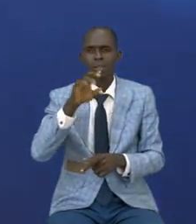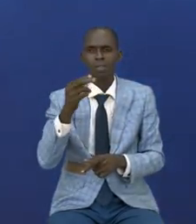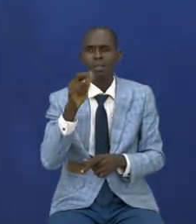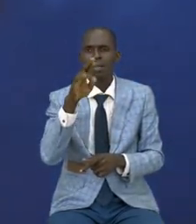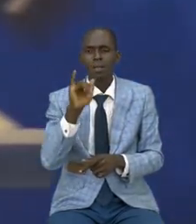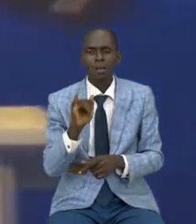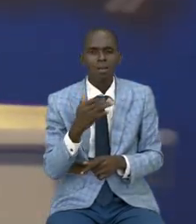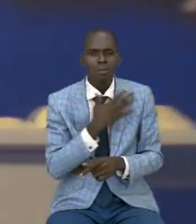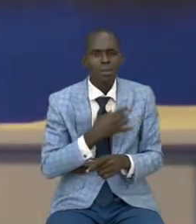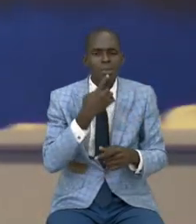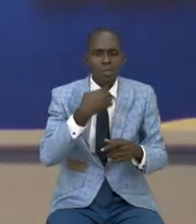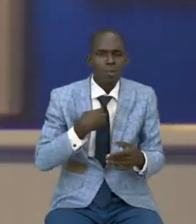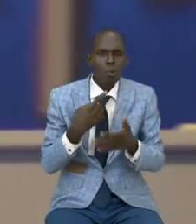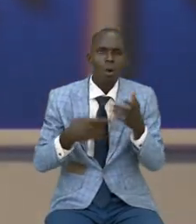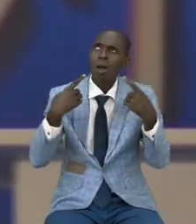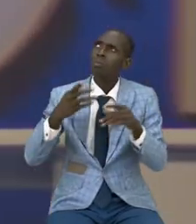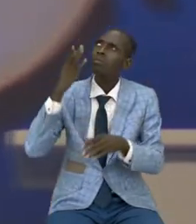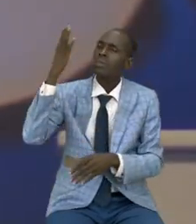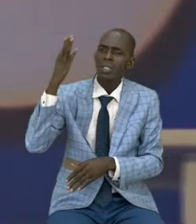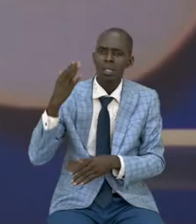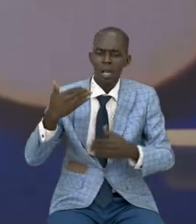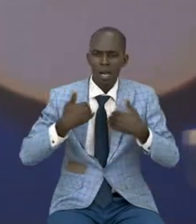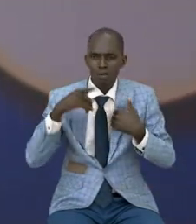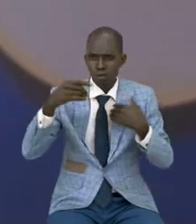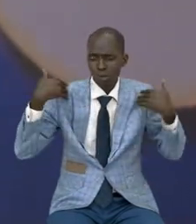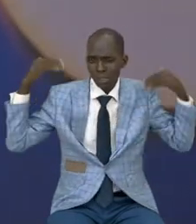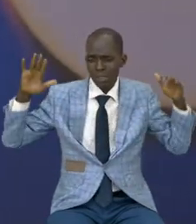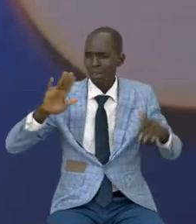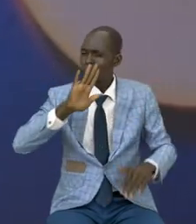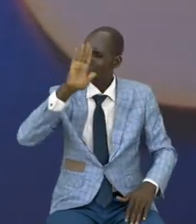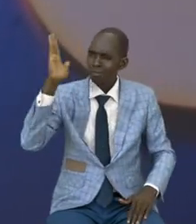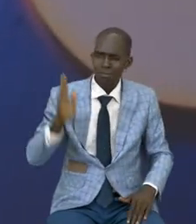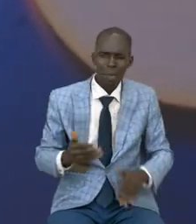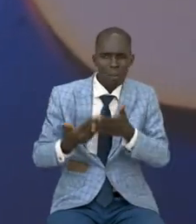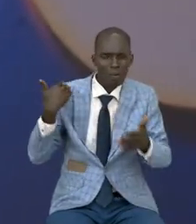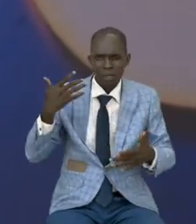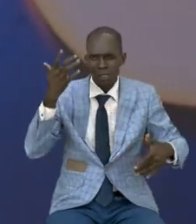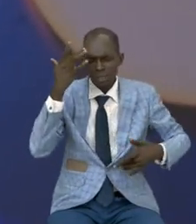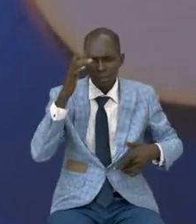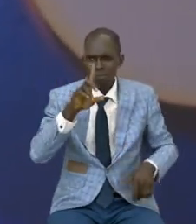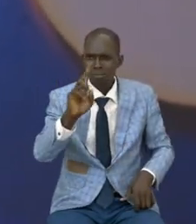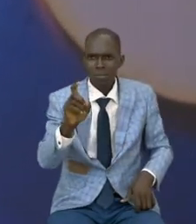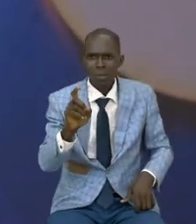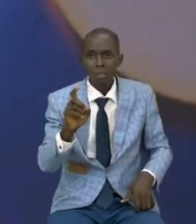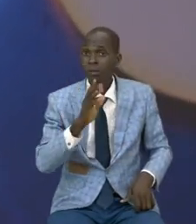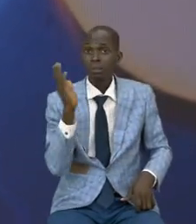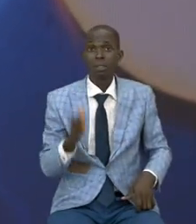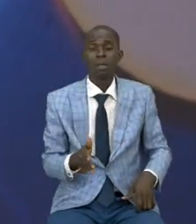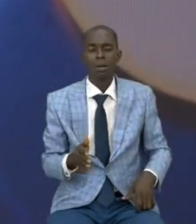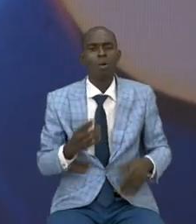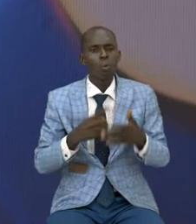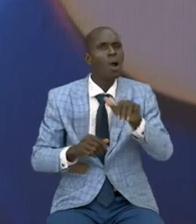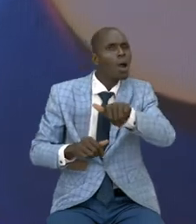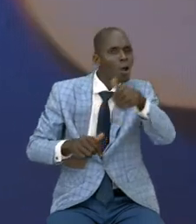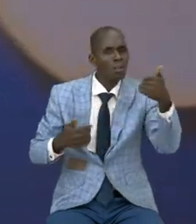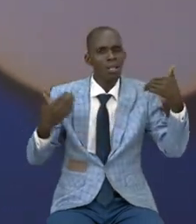heaven have you ever been sick as an angel never about the other angels in heaven had they been